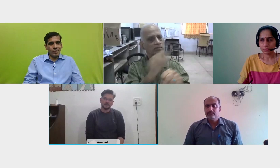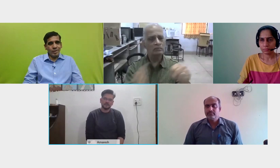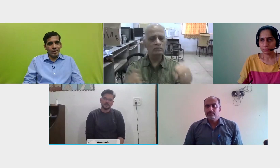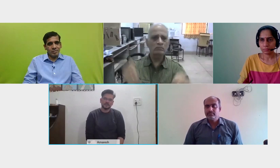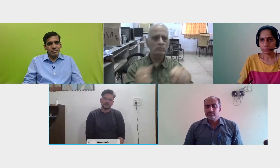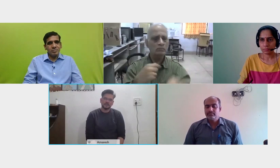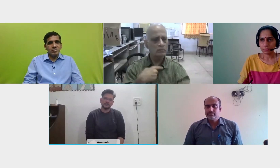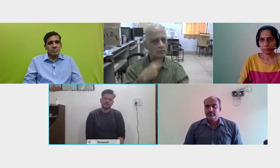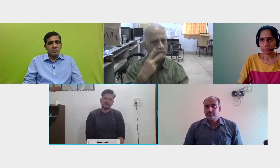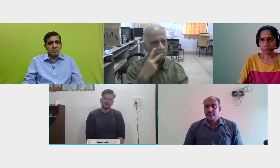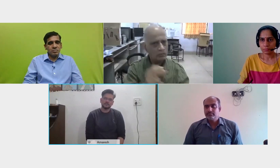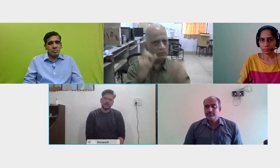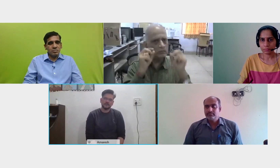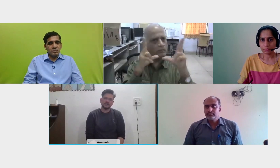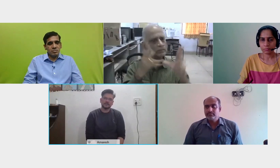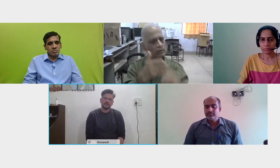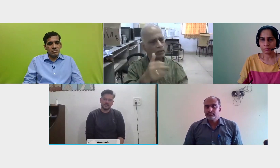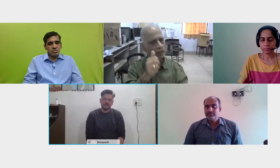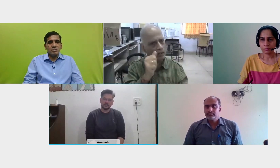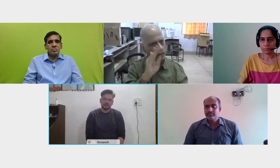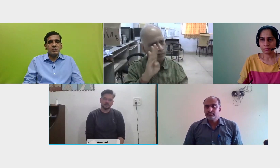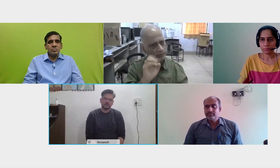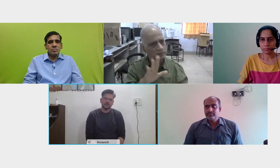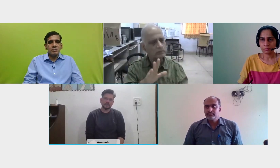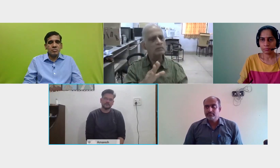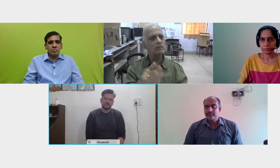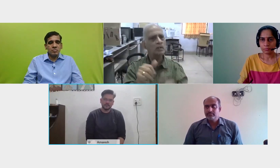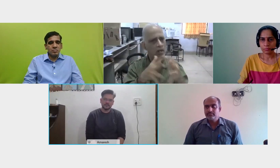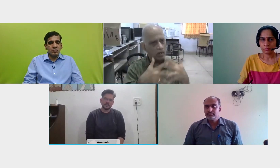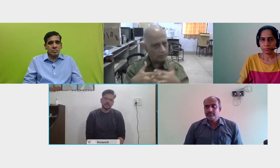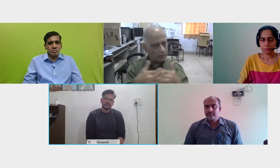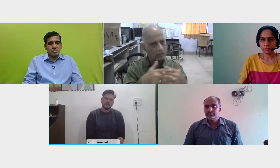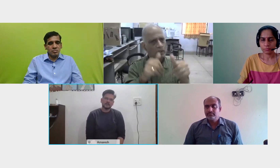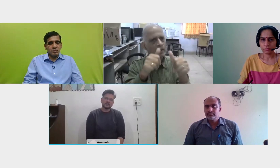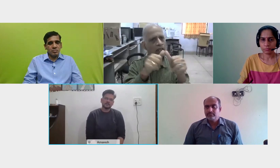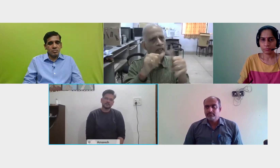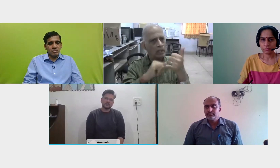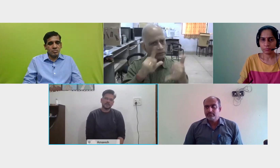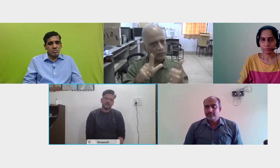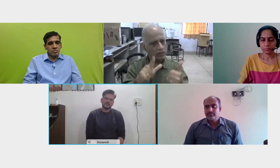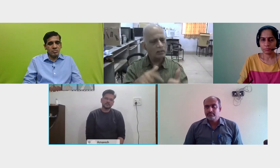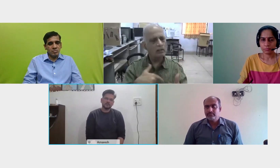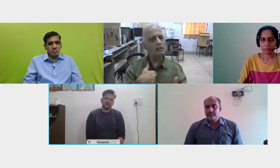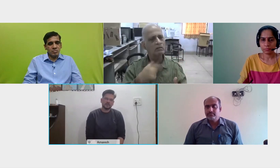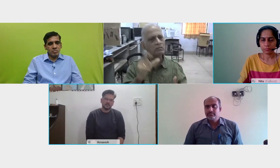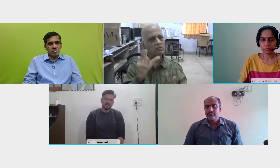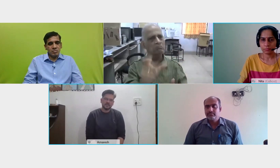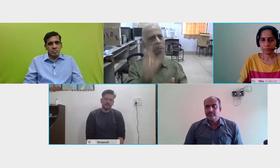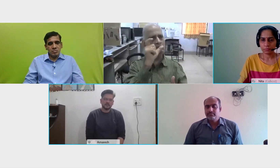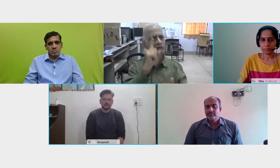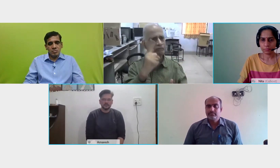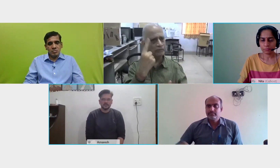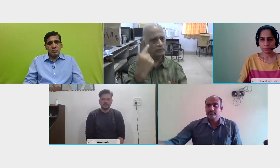and signing also to another deaf person. So I asked him what they were signing so they